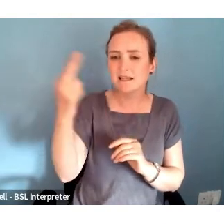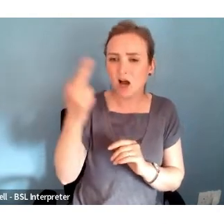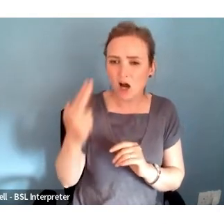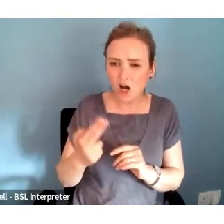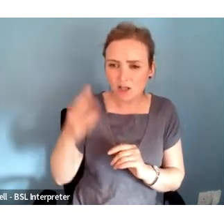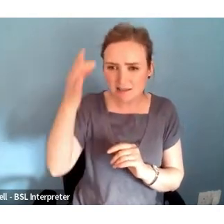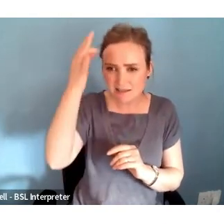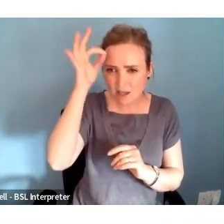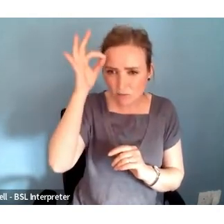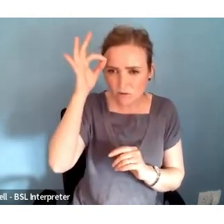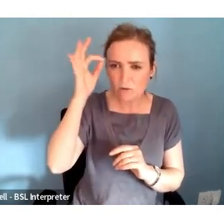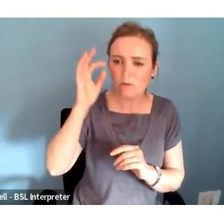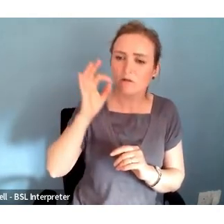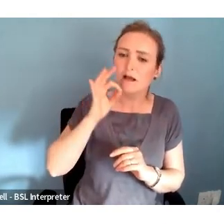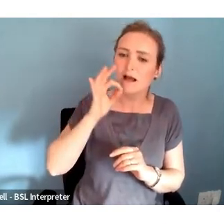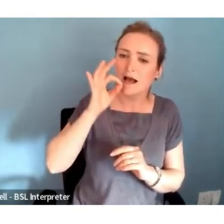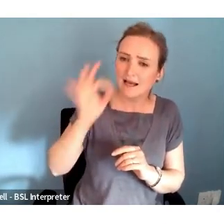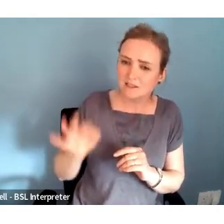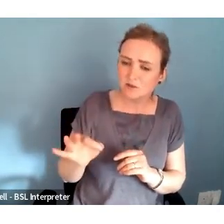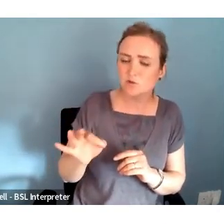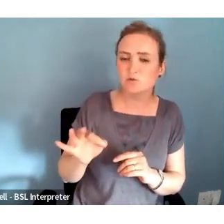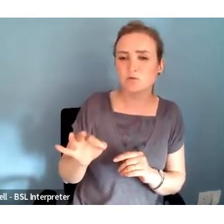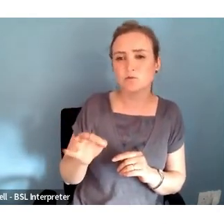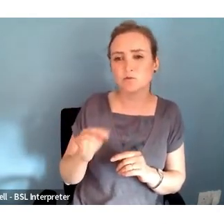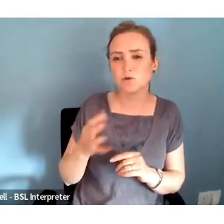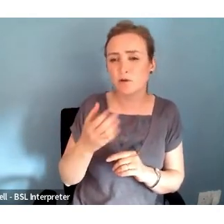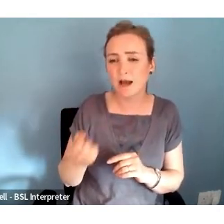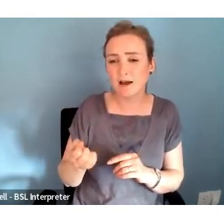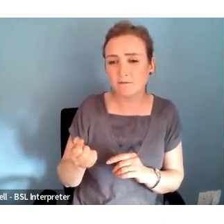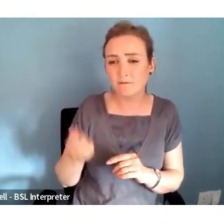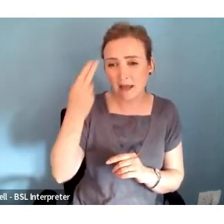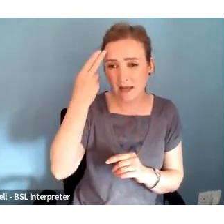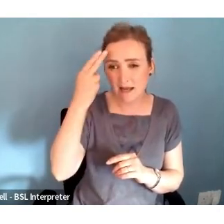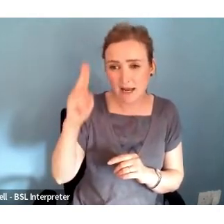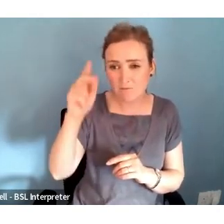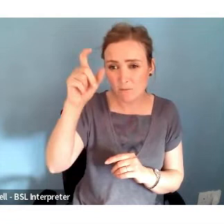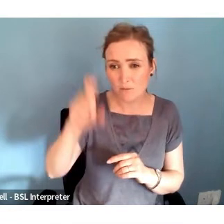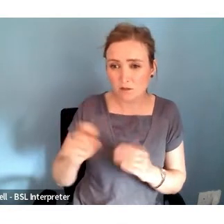this: Do you have a named person on your adverts that people can talk to about